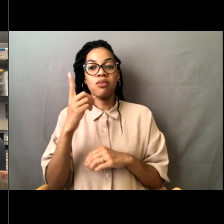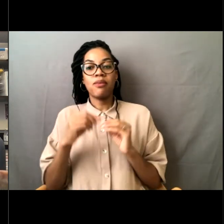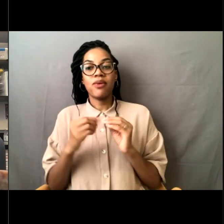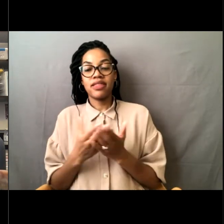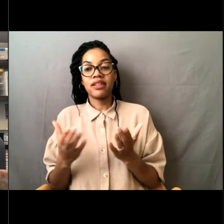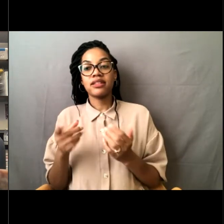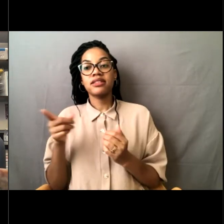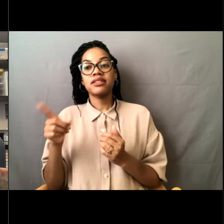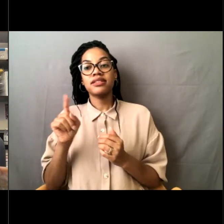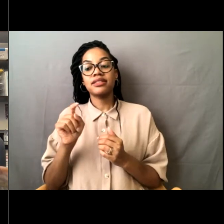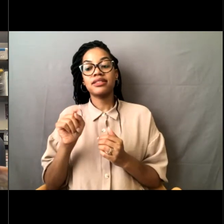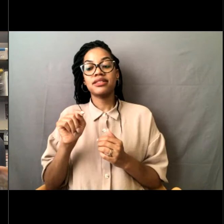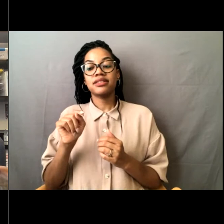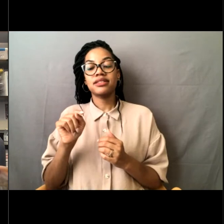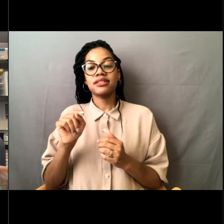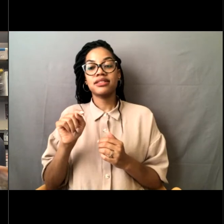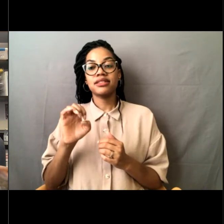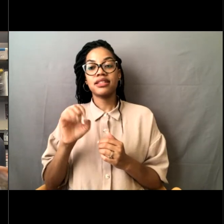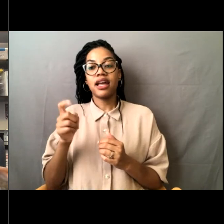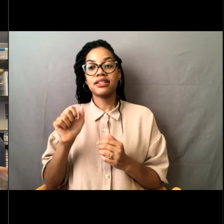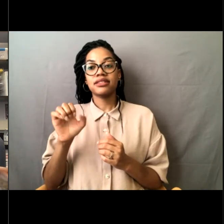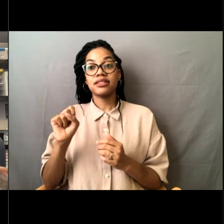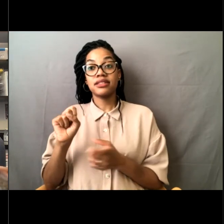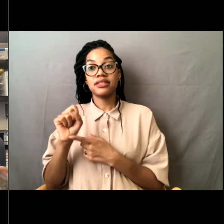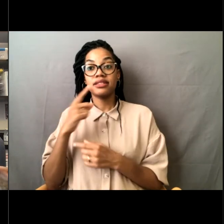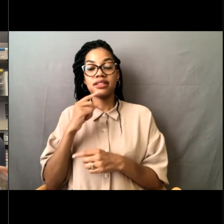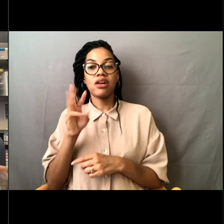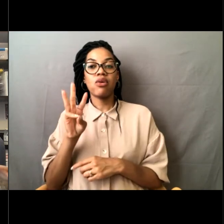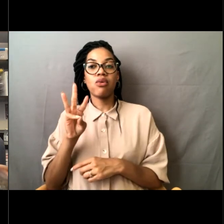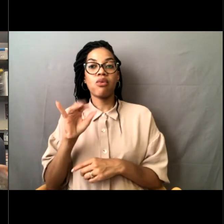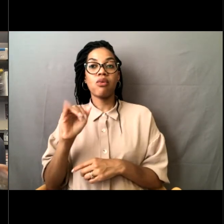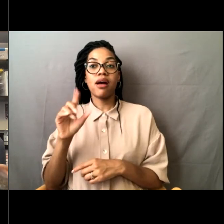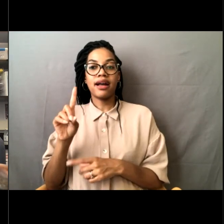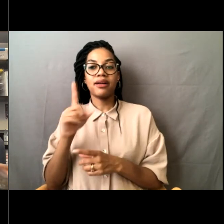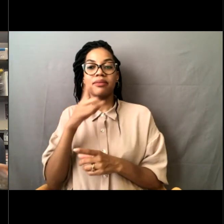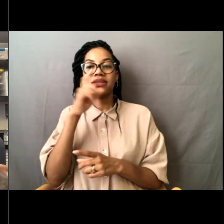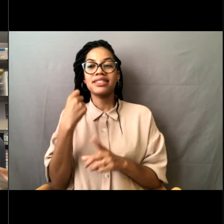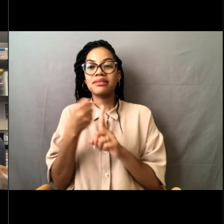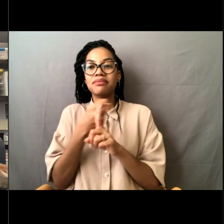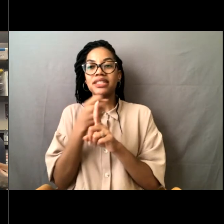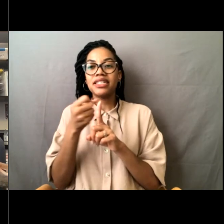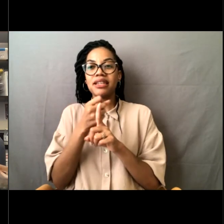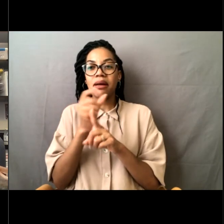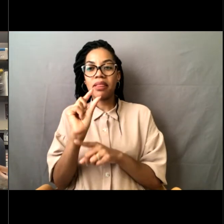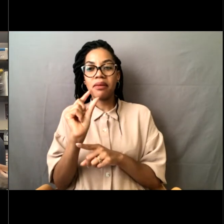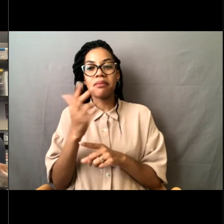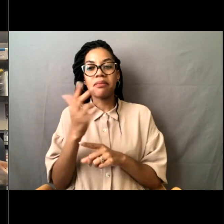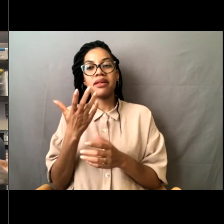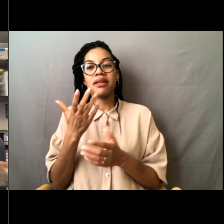Texas says that he thinks it's a wild fish because it's beaten up, and that a wild fish might look a little bit more beaten up.